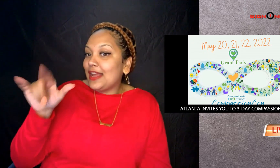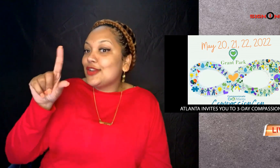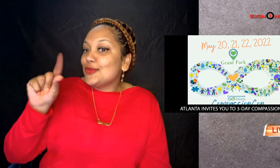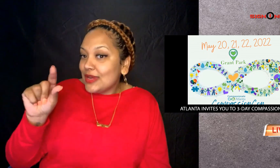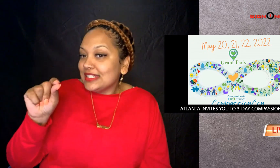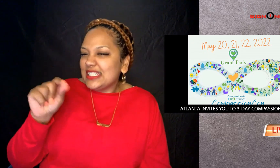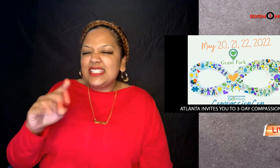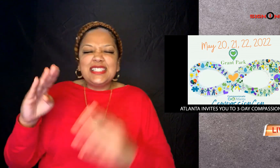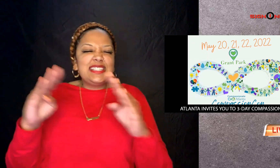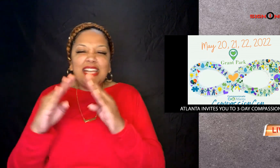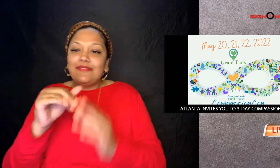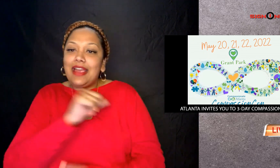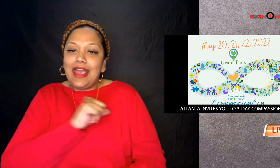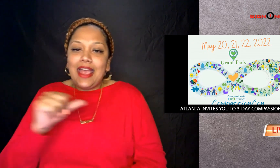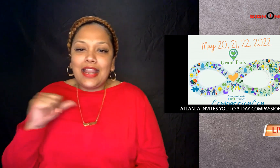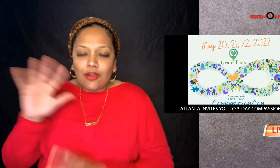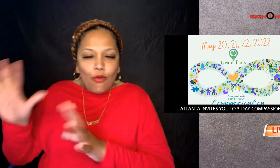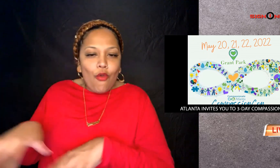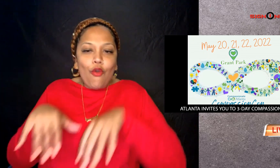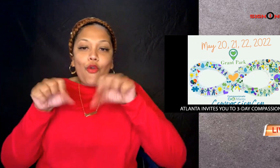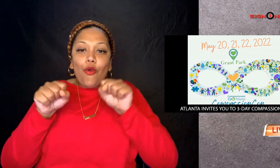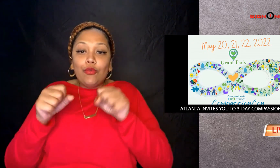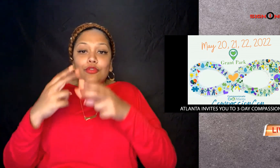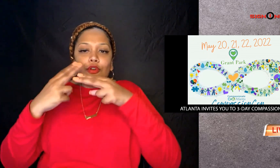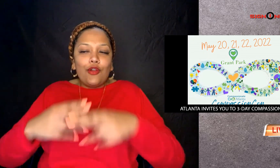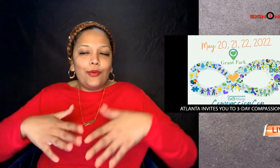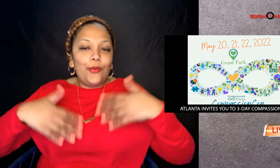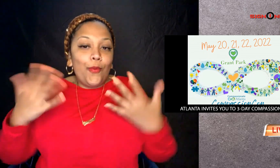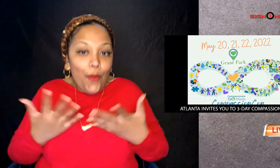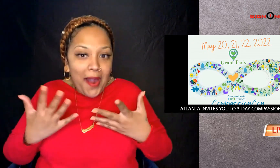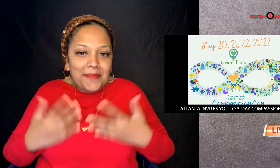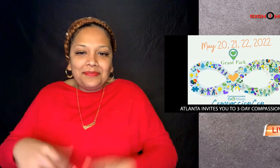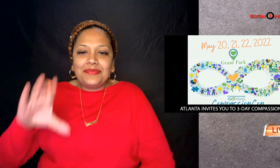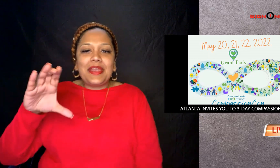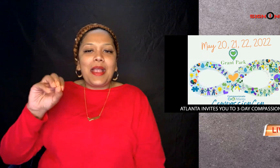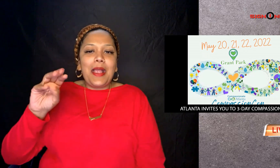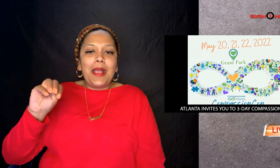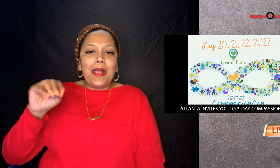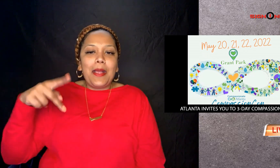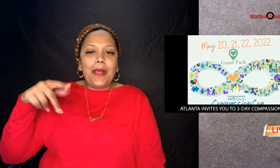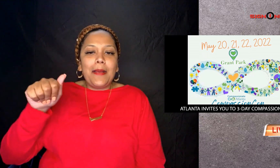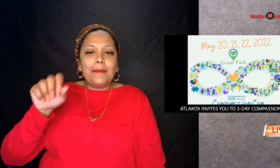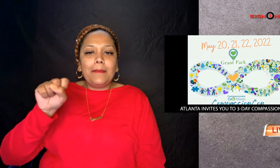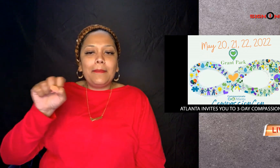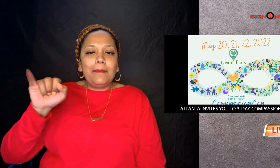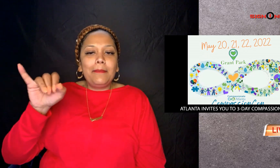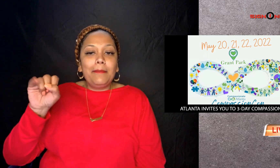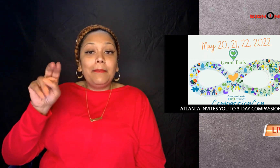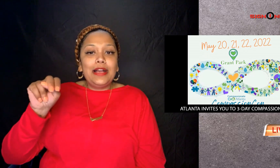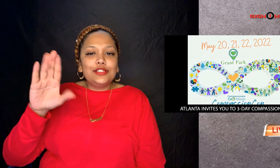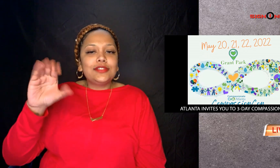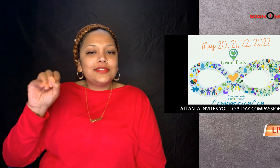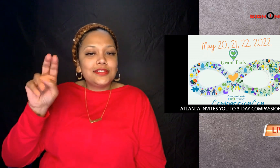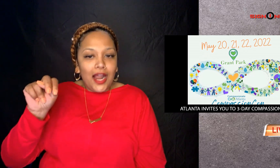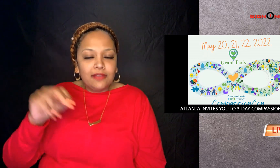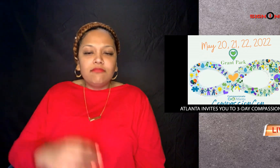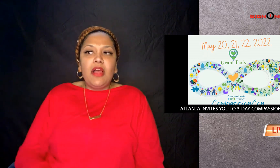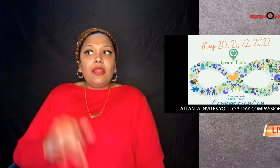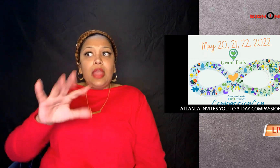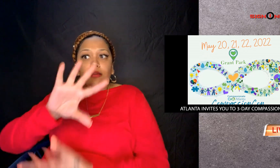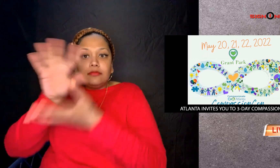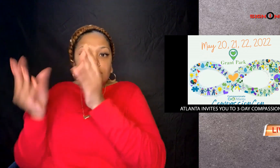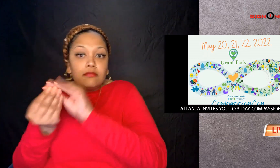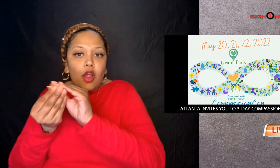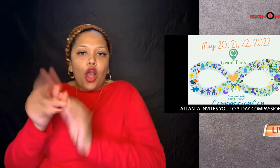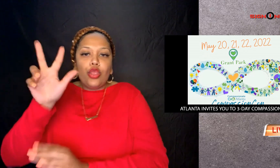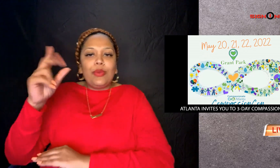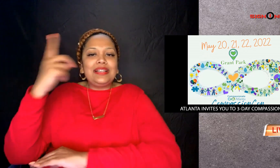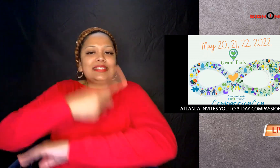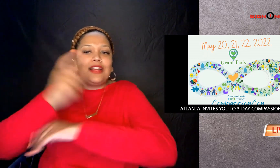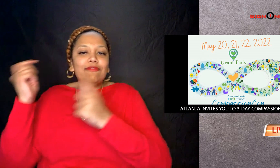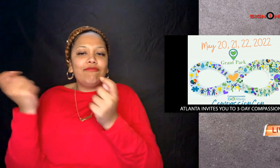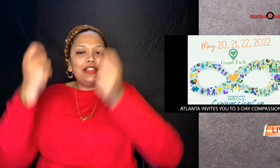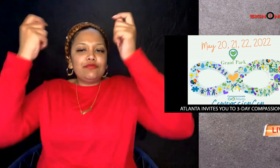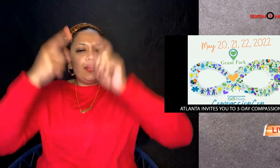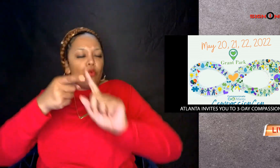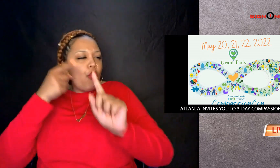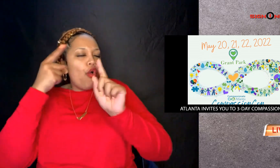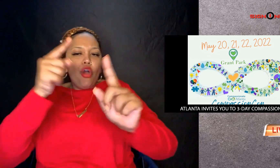starting this Friday, May 20 the city of Atlanta is hosting compassion con this is a three-day